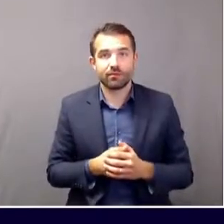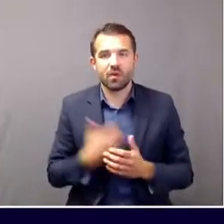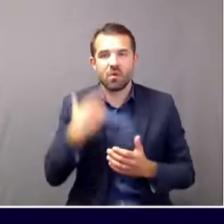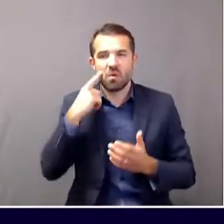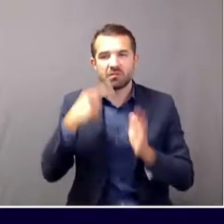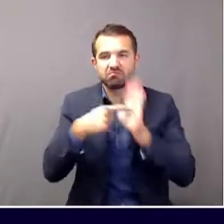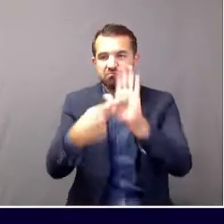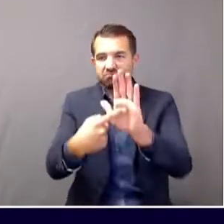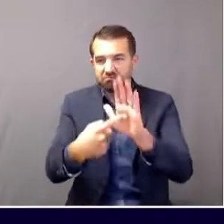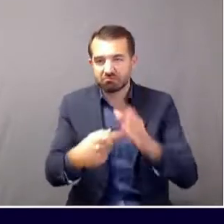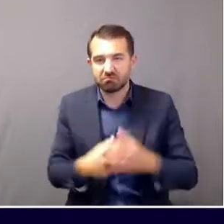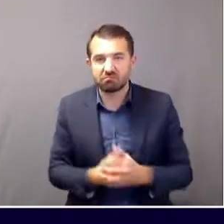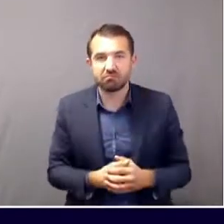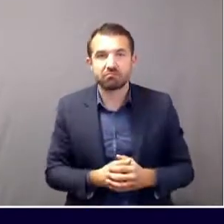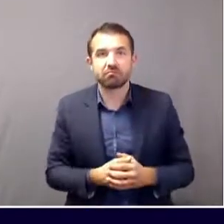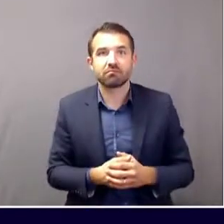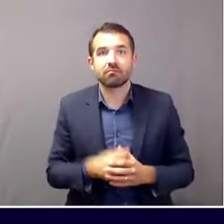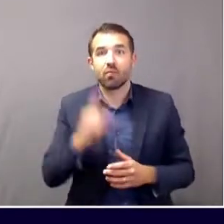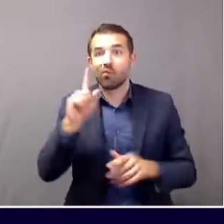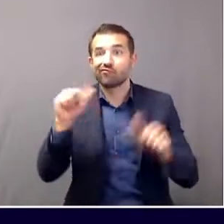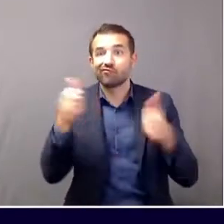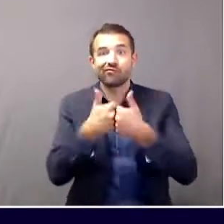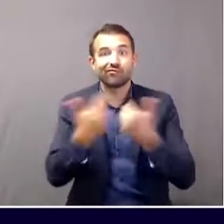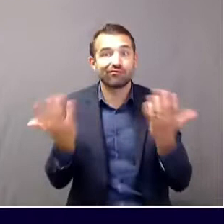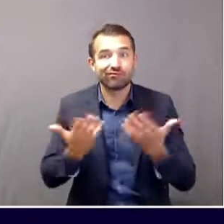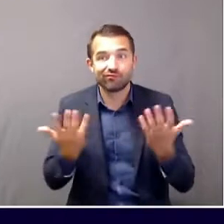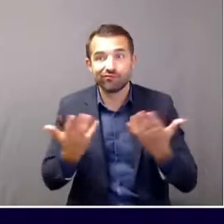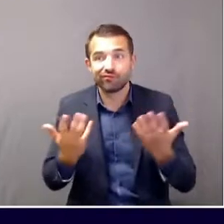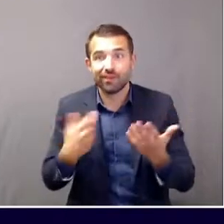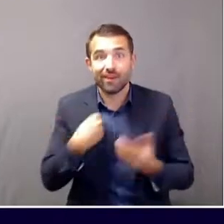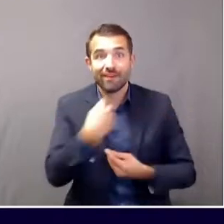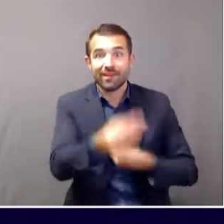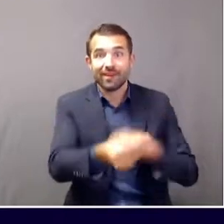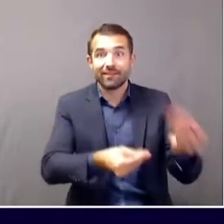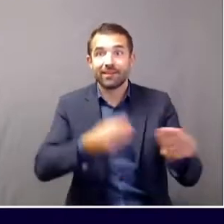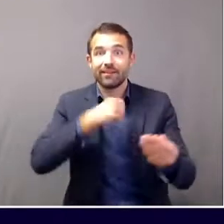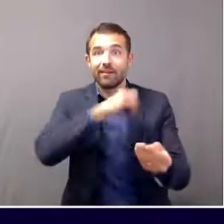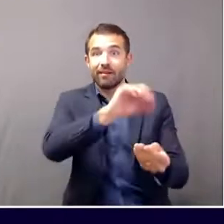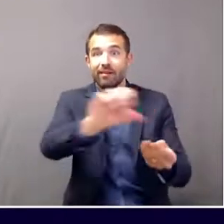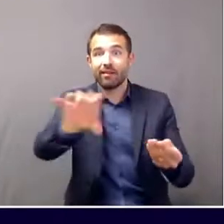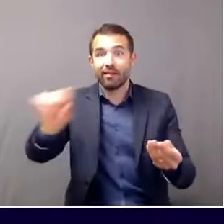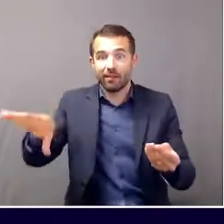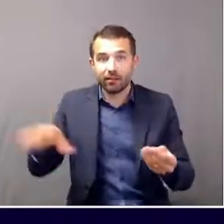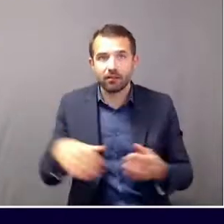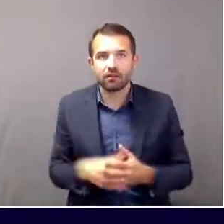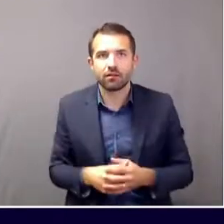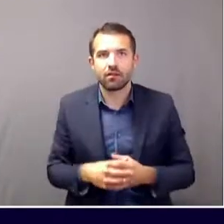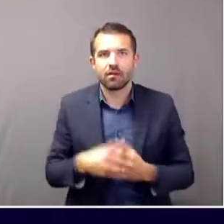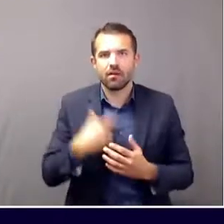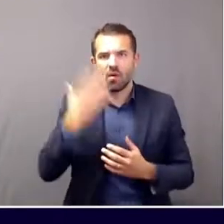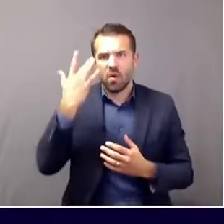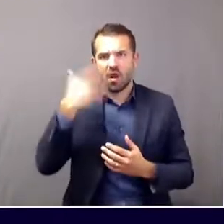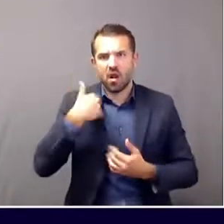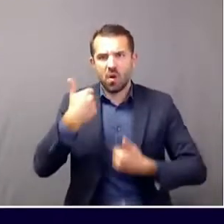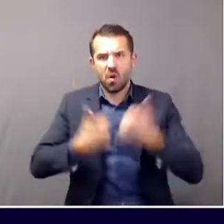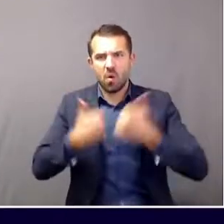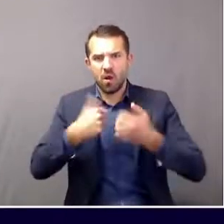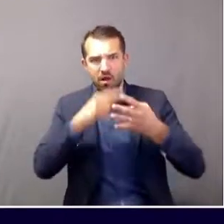present a challenge because at this time we don't know which of